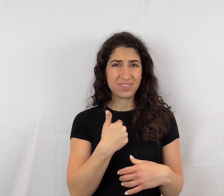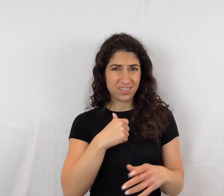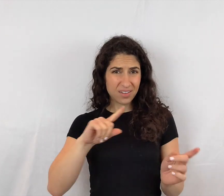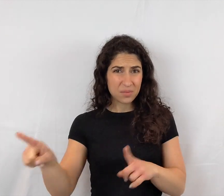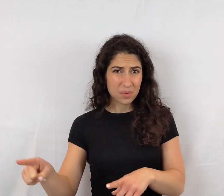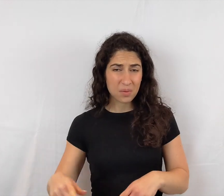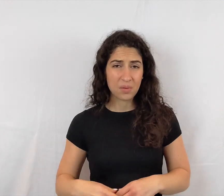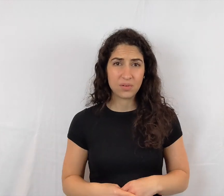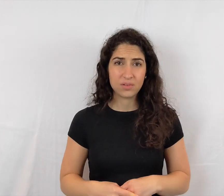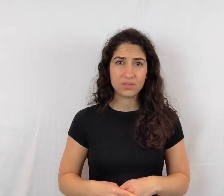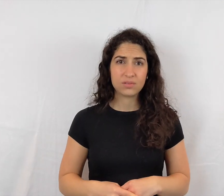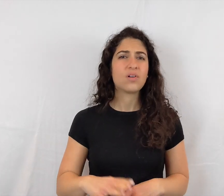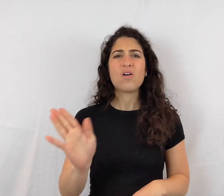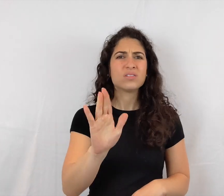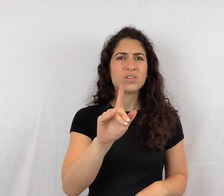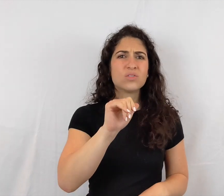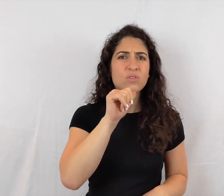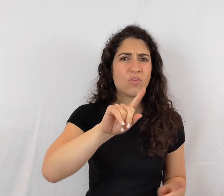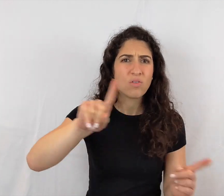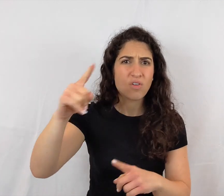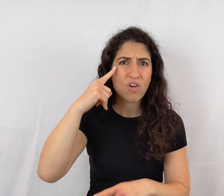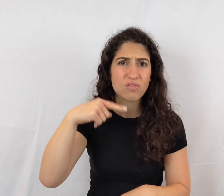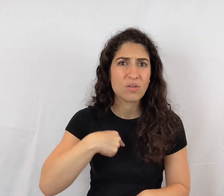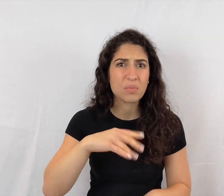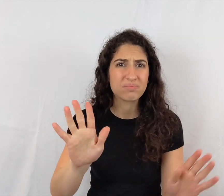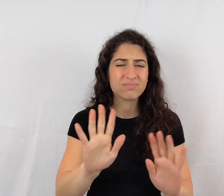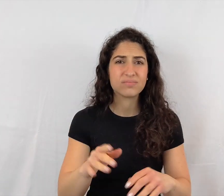I want to go myself. No, don't go for me.